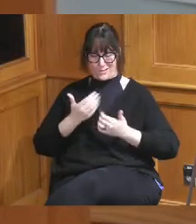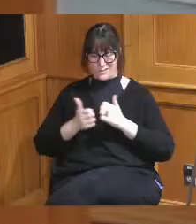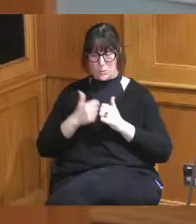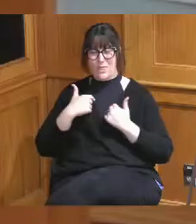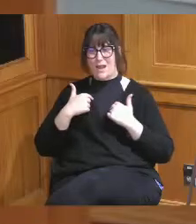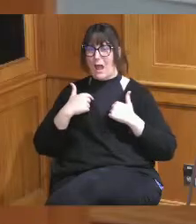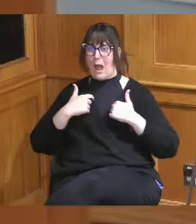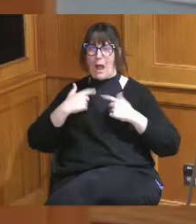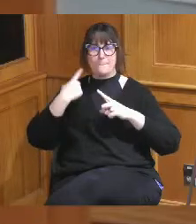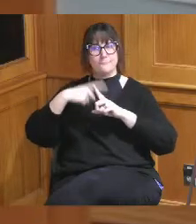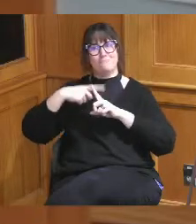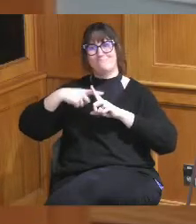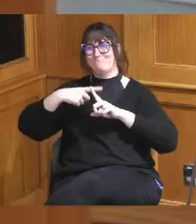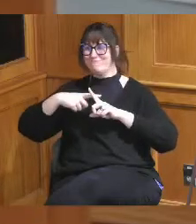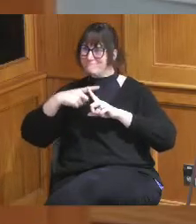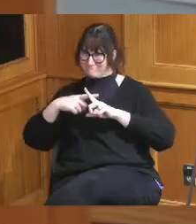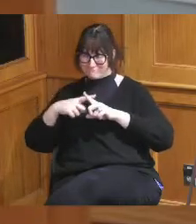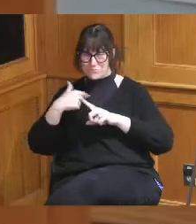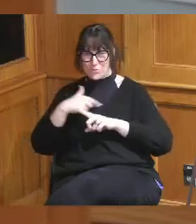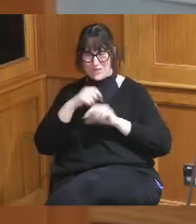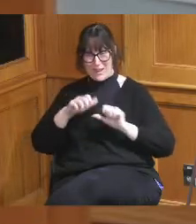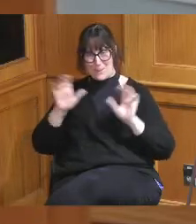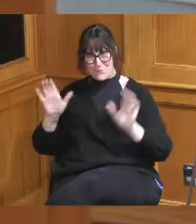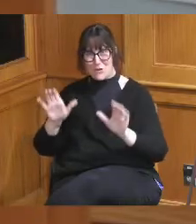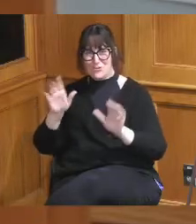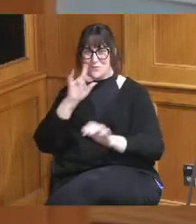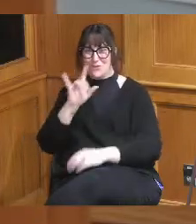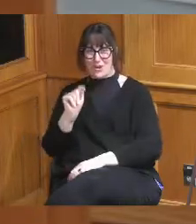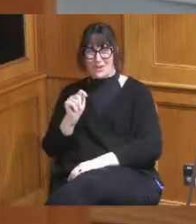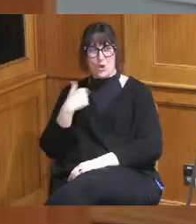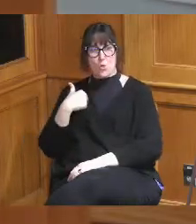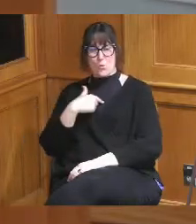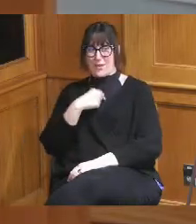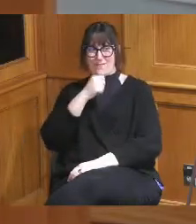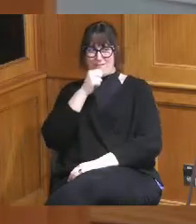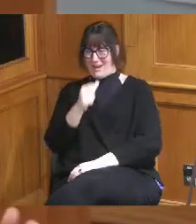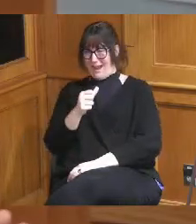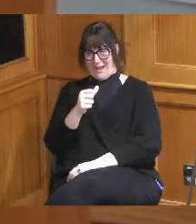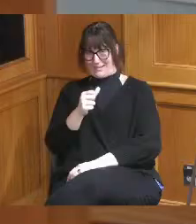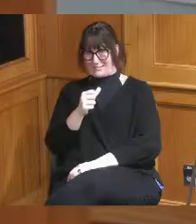going to be able to push forward we have not we have explicitly sort of said we're not going to